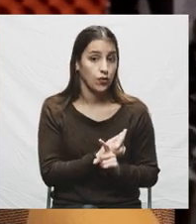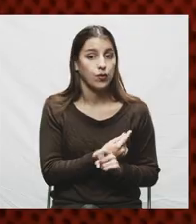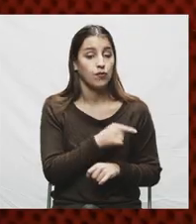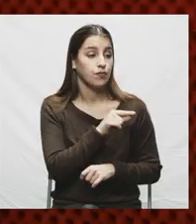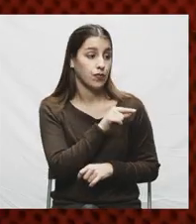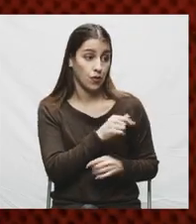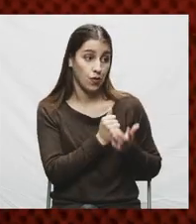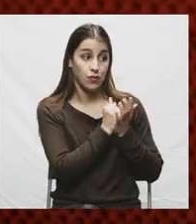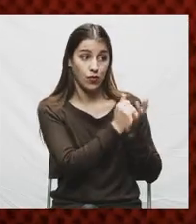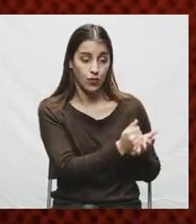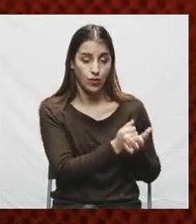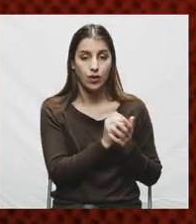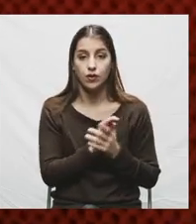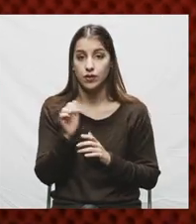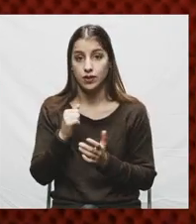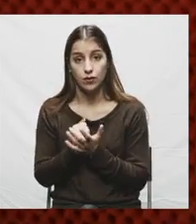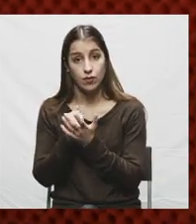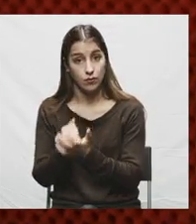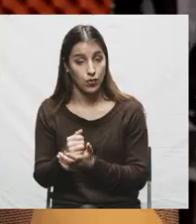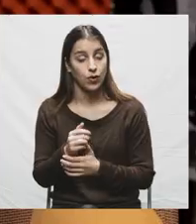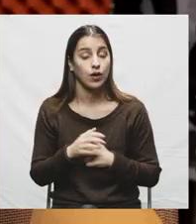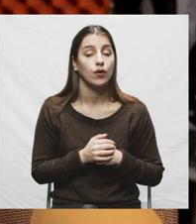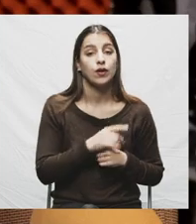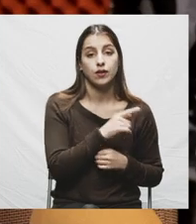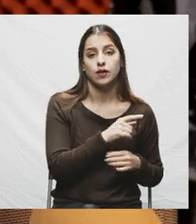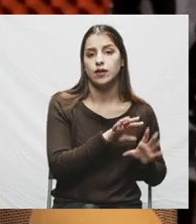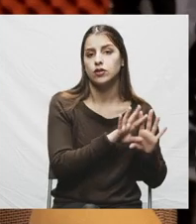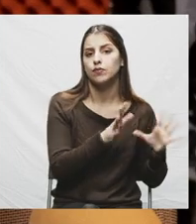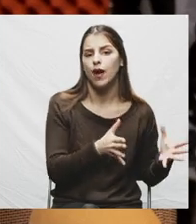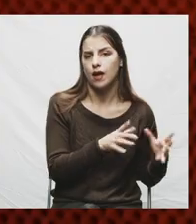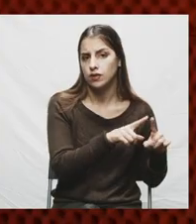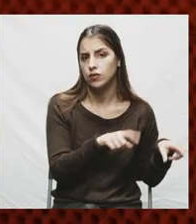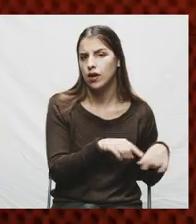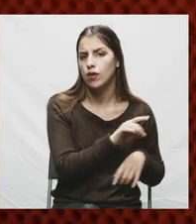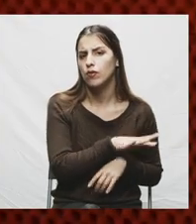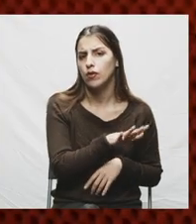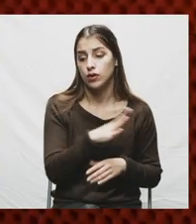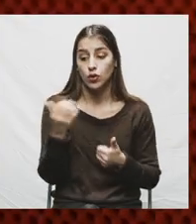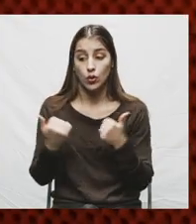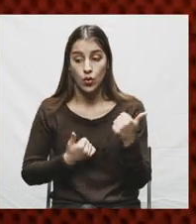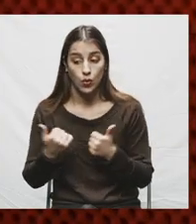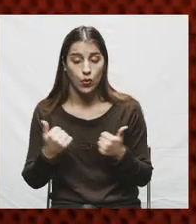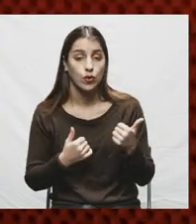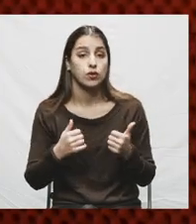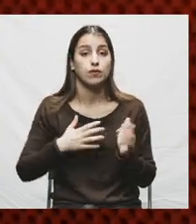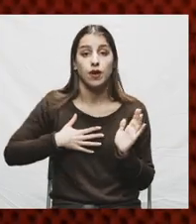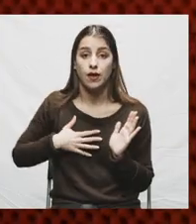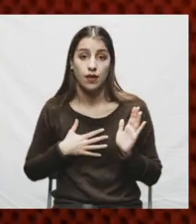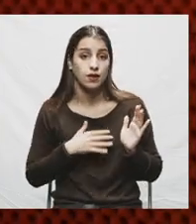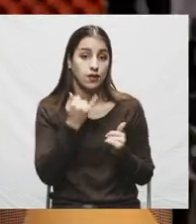The famous support, right? — The famous support. And where was that first space? When public tenders came up for independent dance,